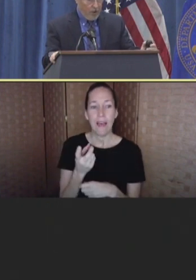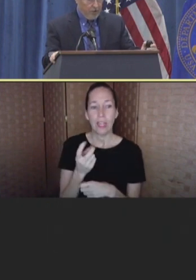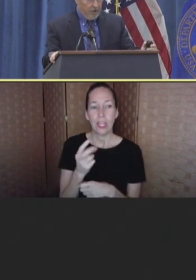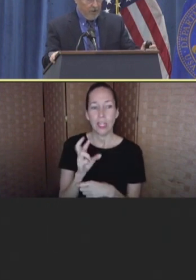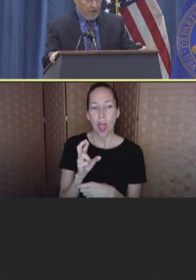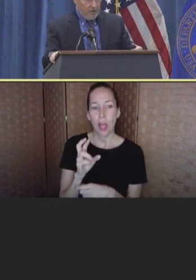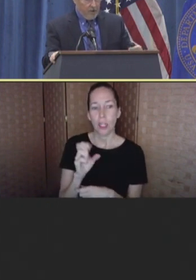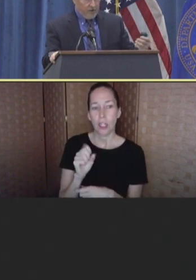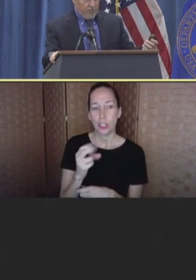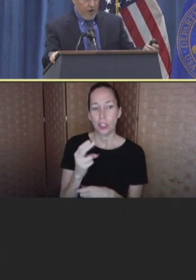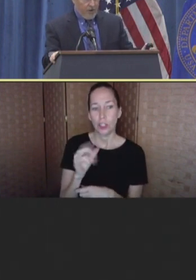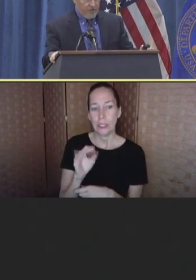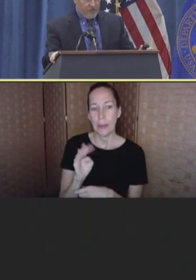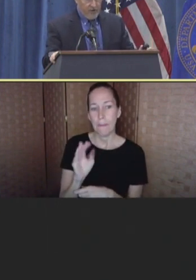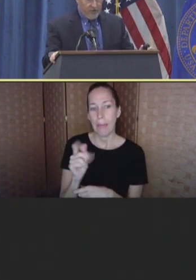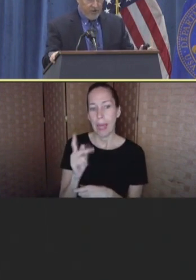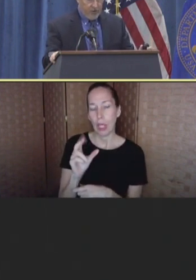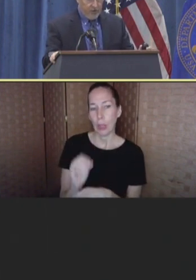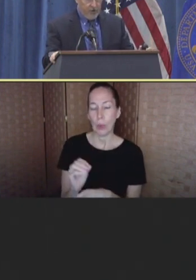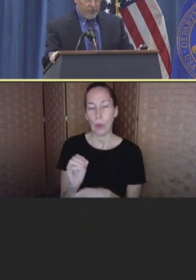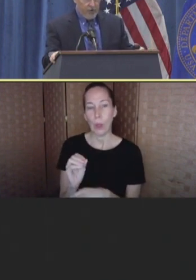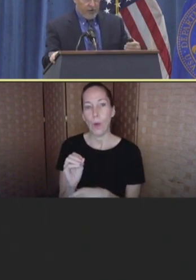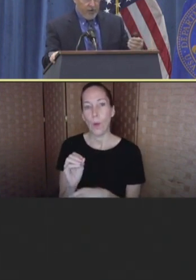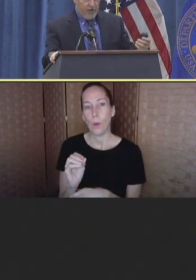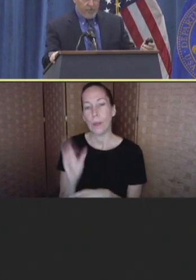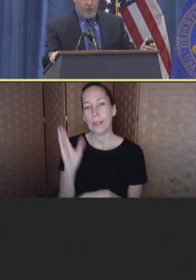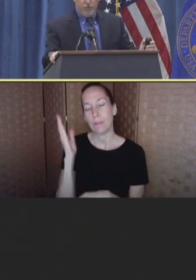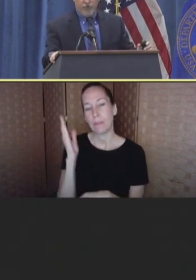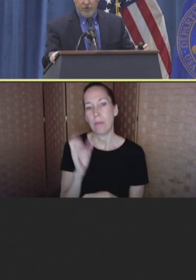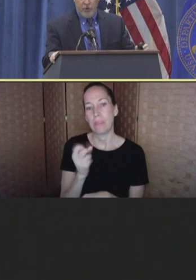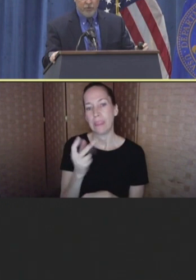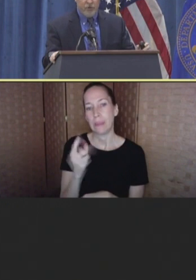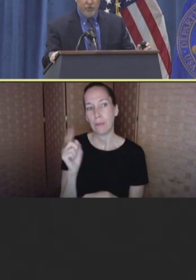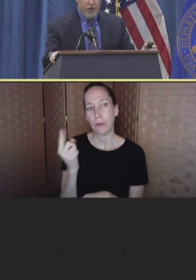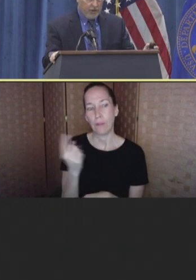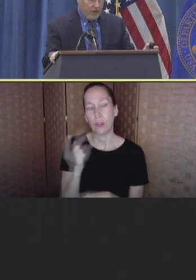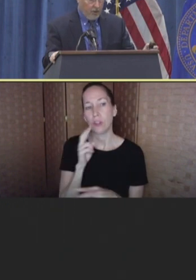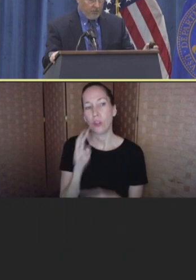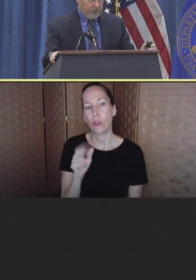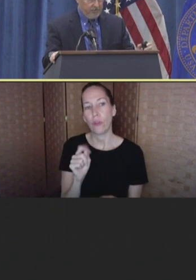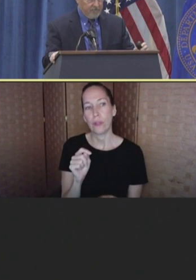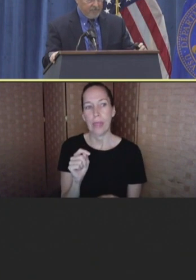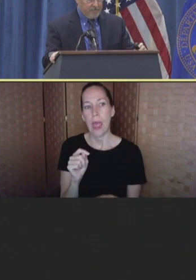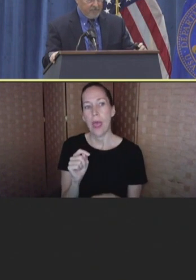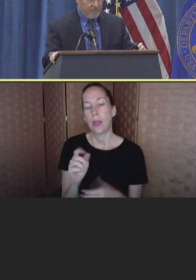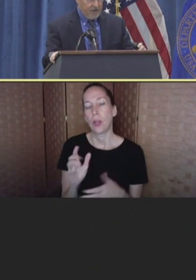1 looked at primary series in younger children and boosters in older children and adults.